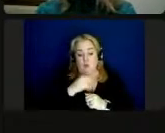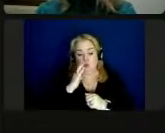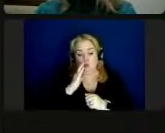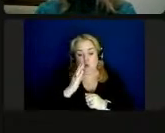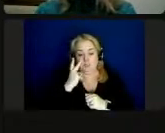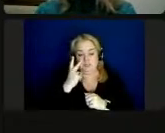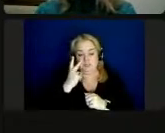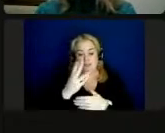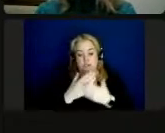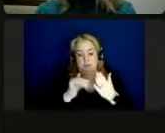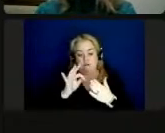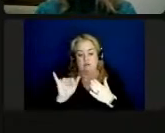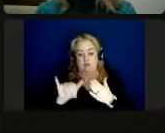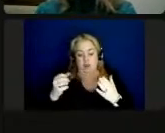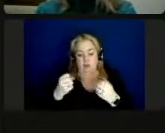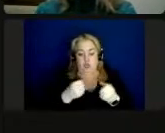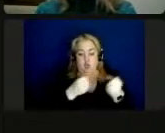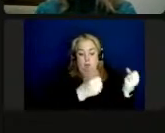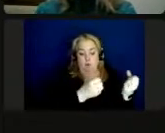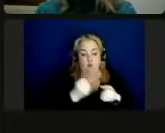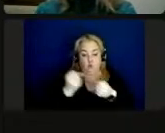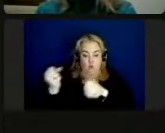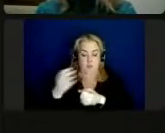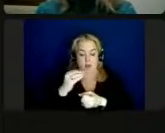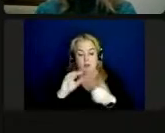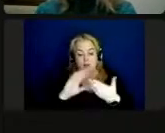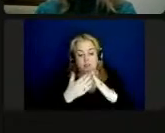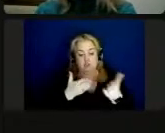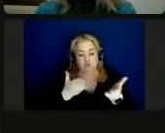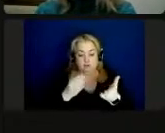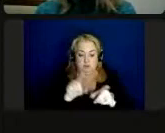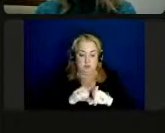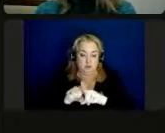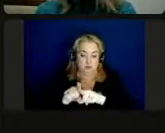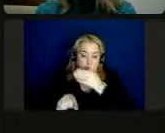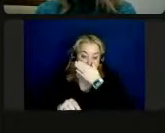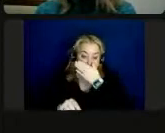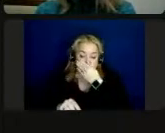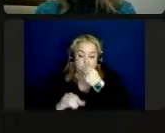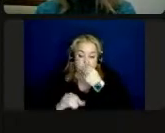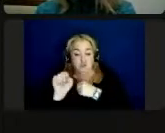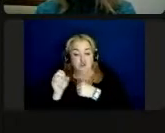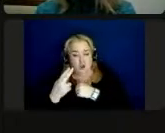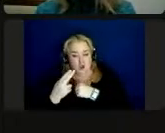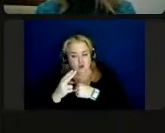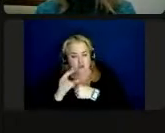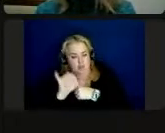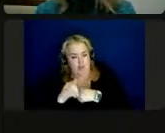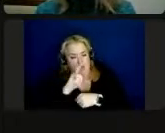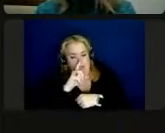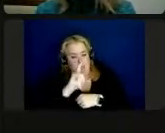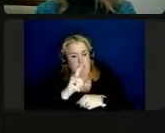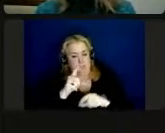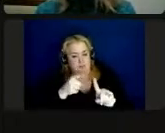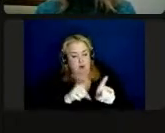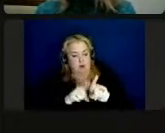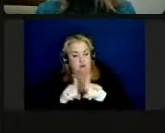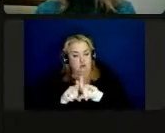THE HOMEOWNERS IN THAT CASE AND PROPERTY OWNERS WITH THIS YOU